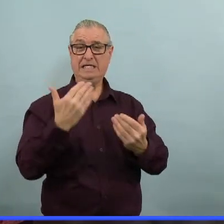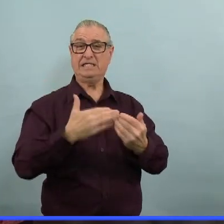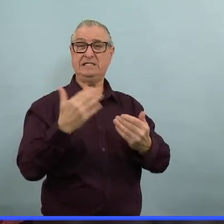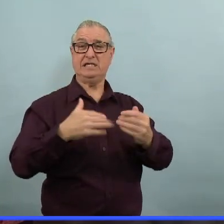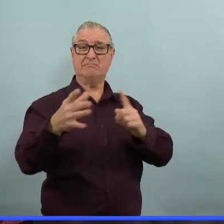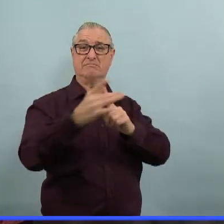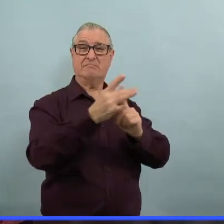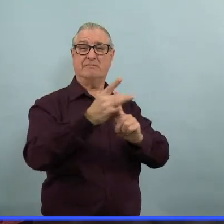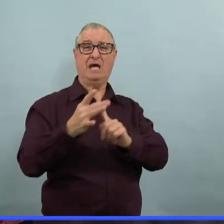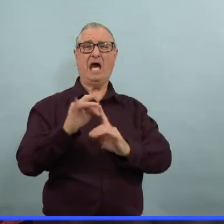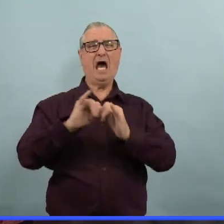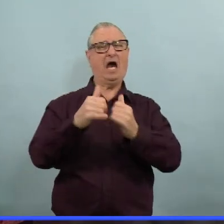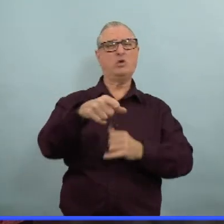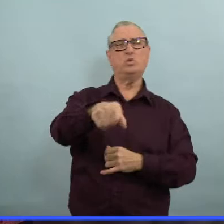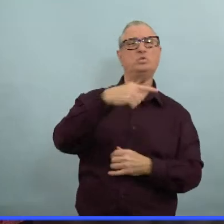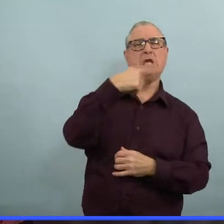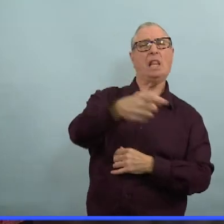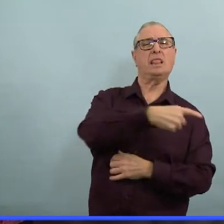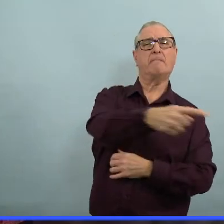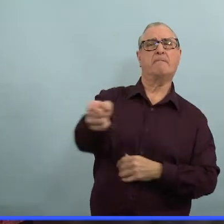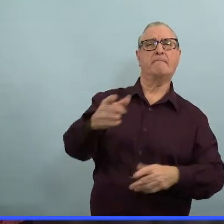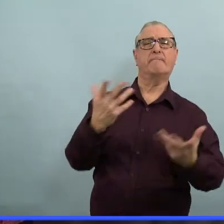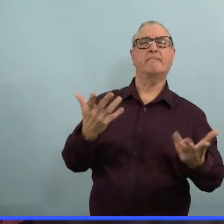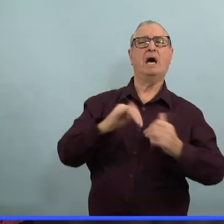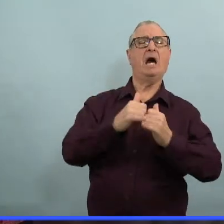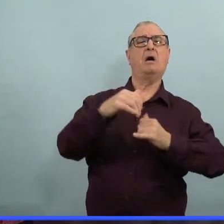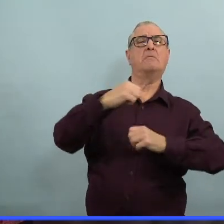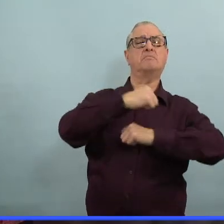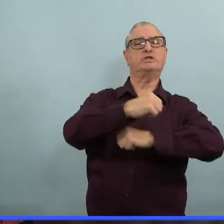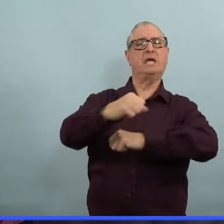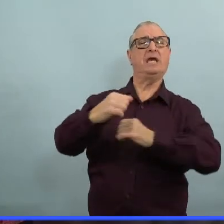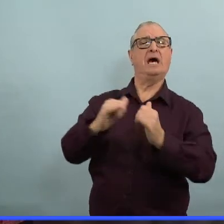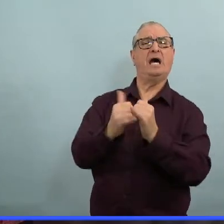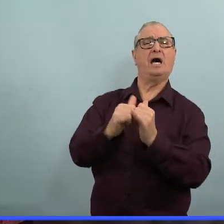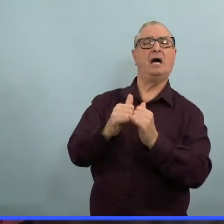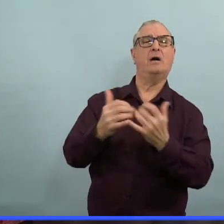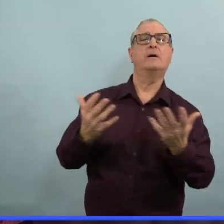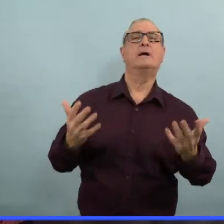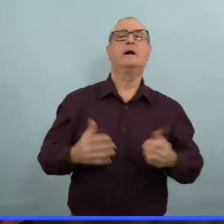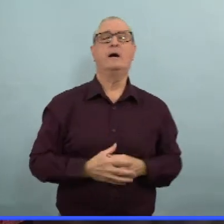don't want people to be living in fear what we want to do is is create an environment here that